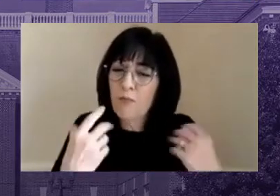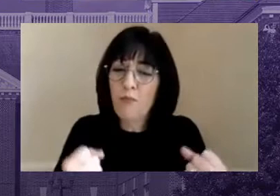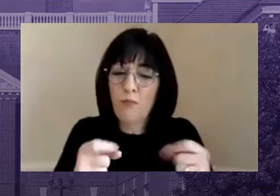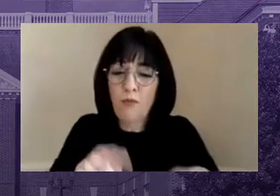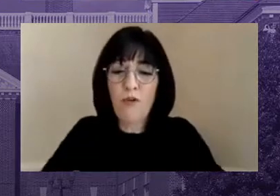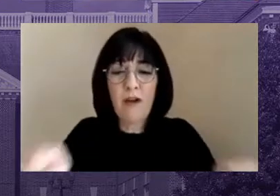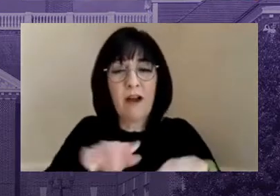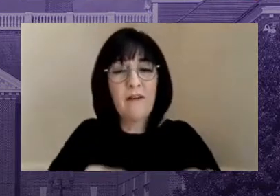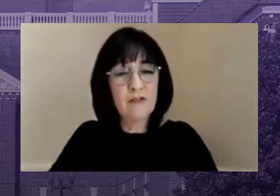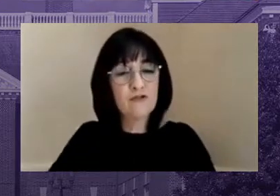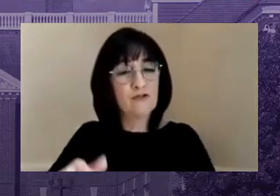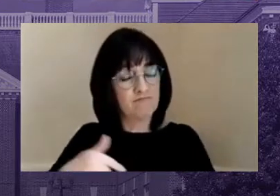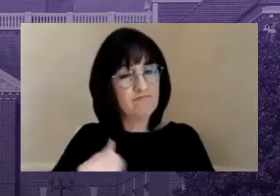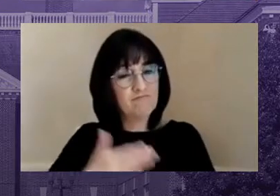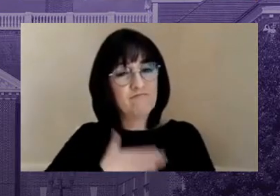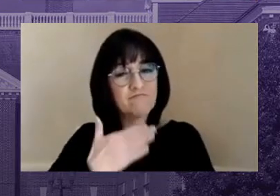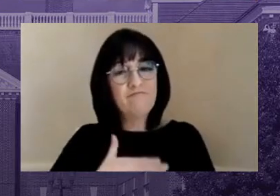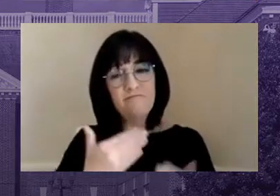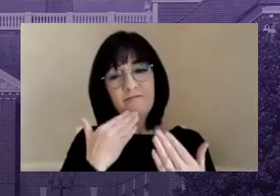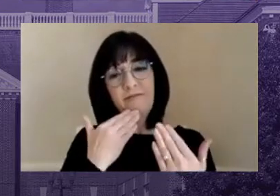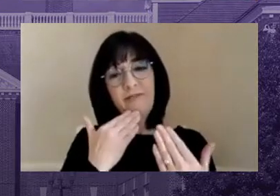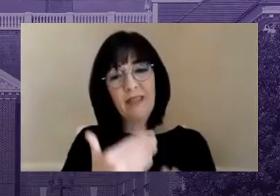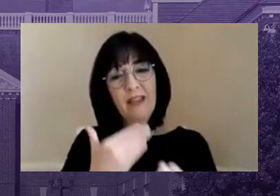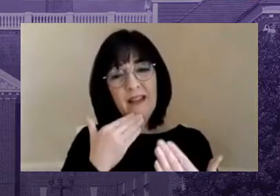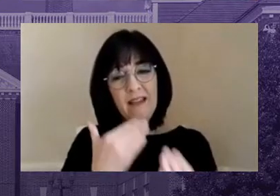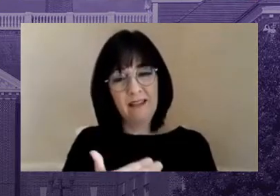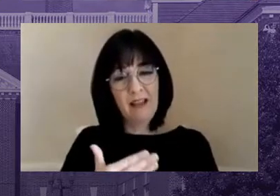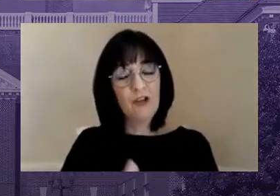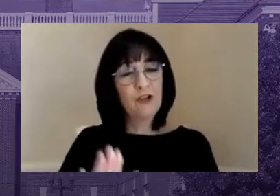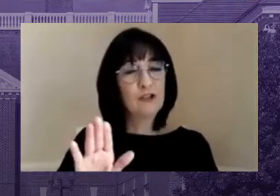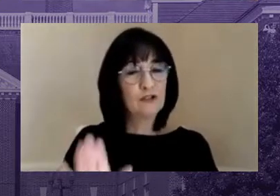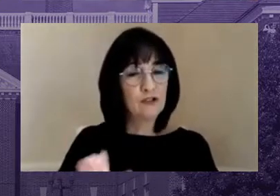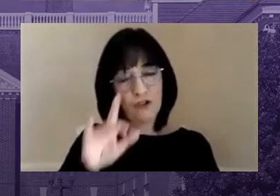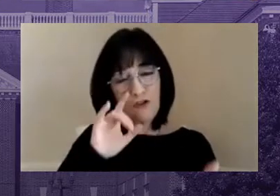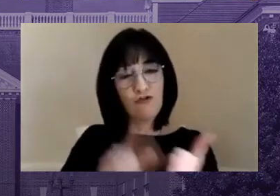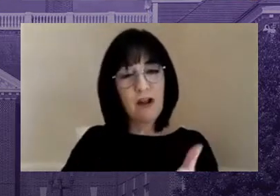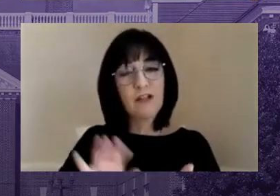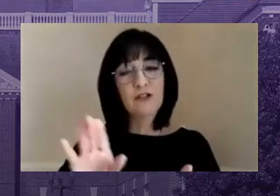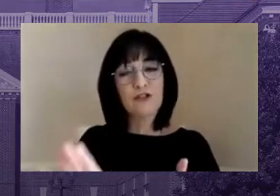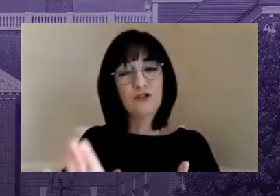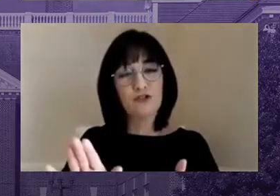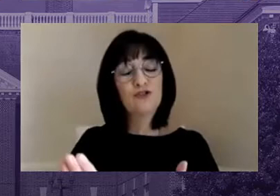military children and their resilience as well as recognize their contributions to our service and